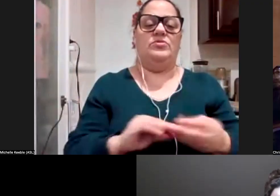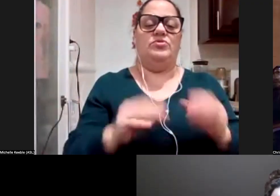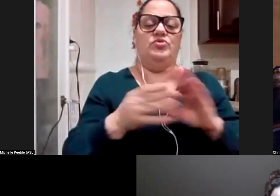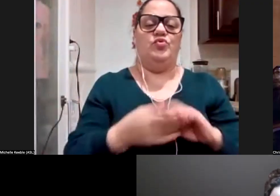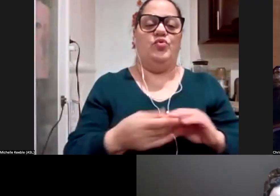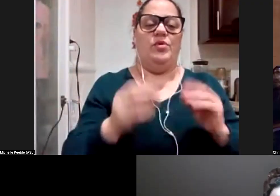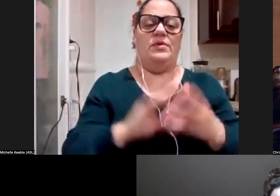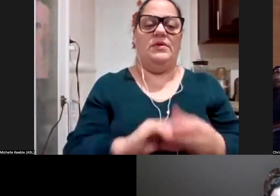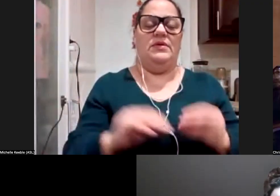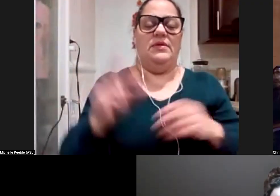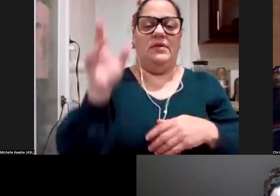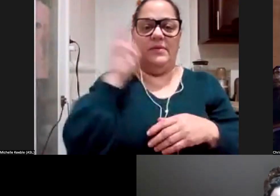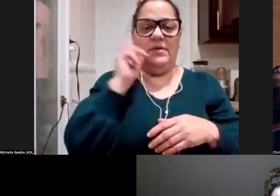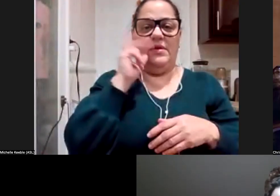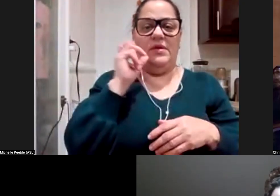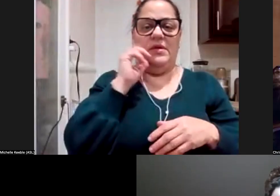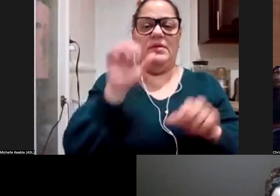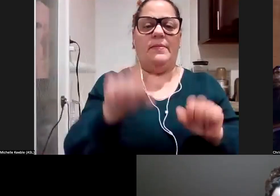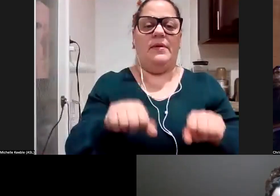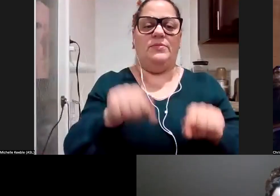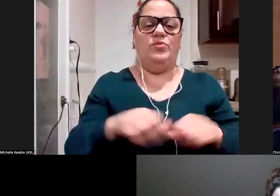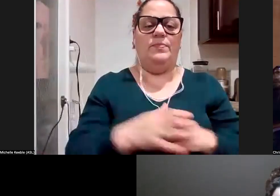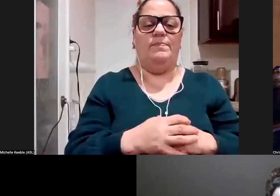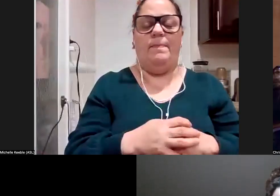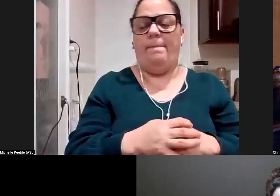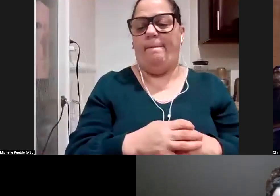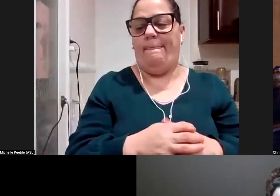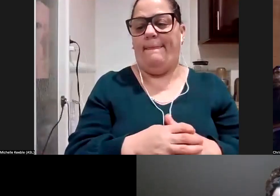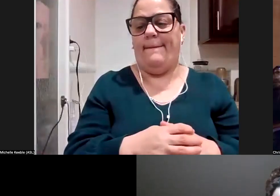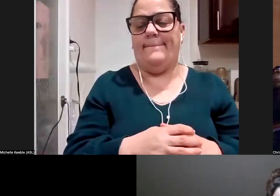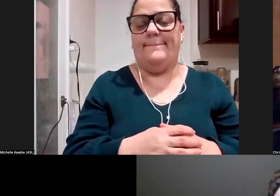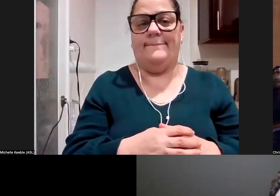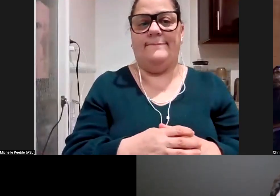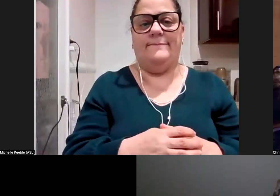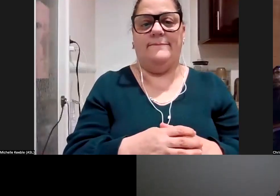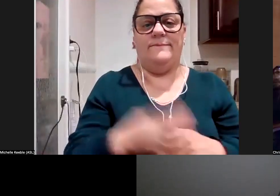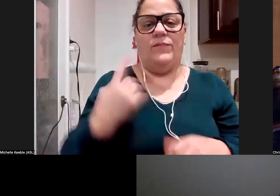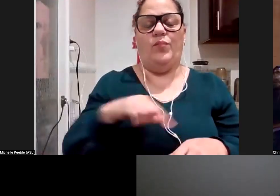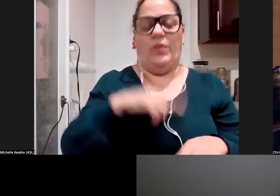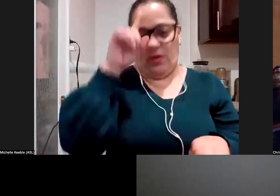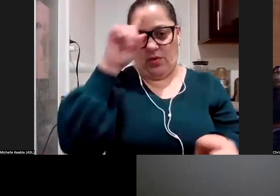should be heard as many times as possible. [CHRIS] We agree that would be glorious.